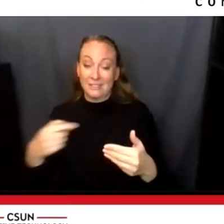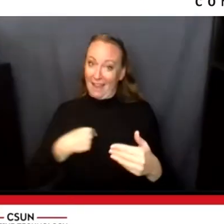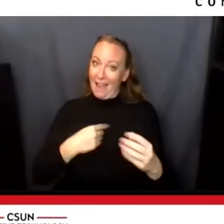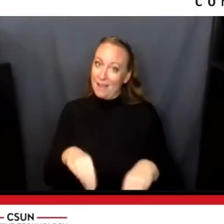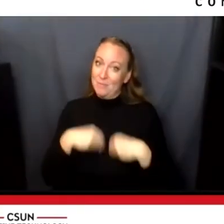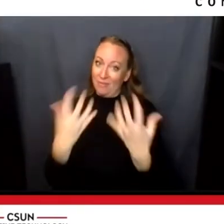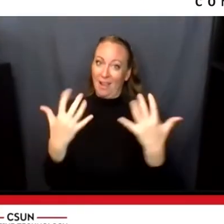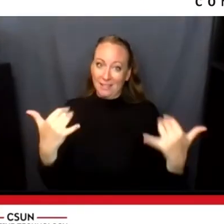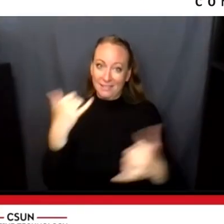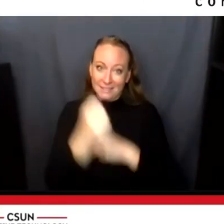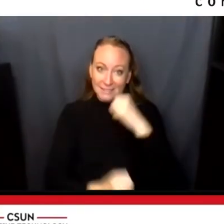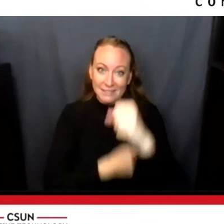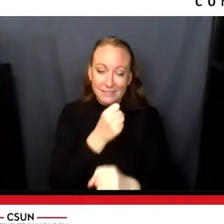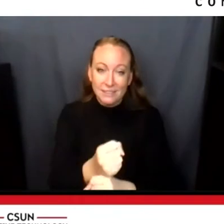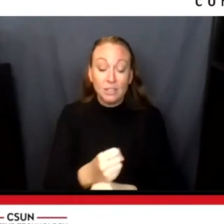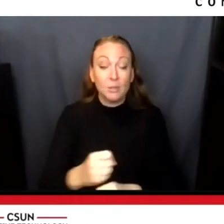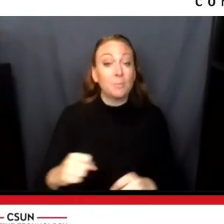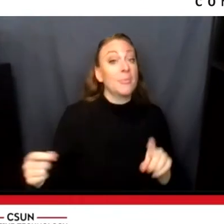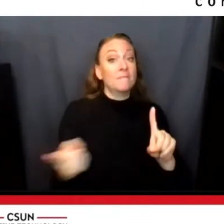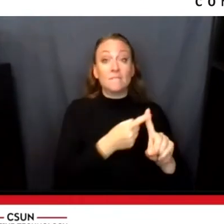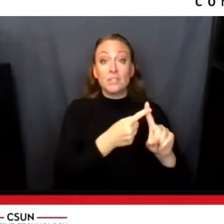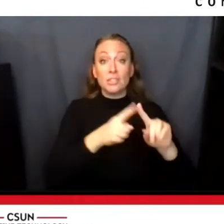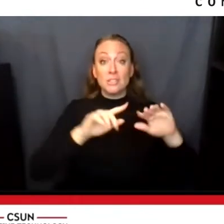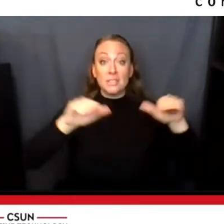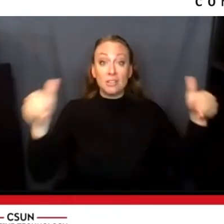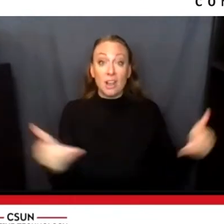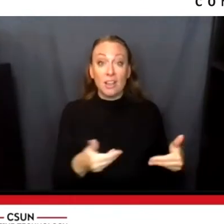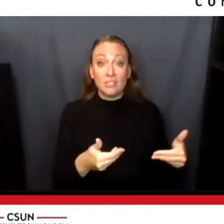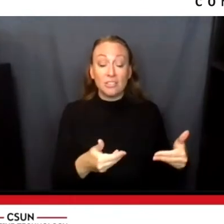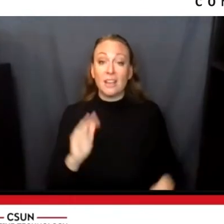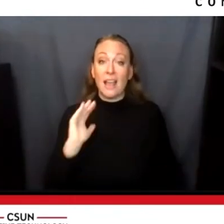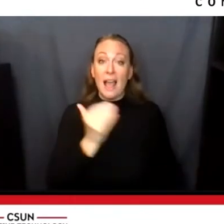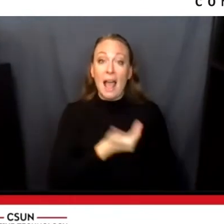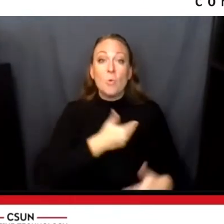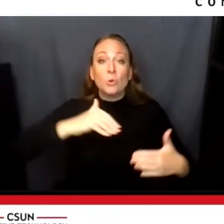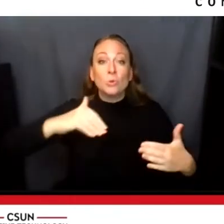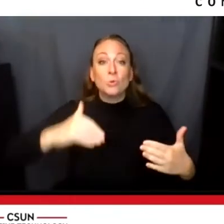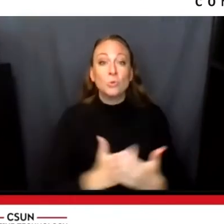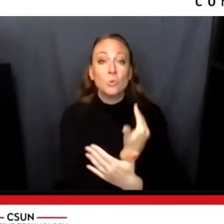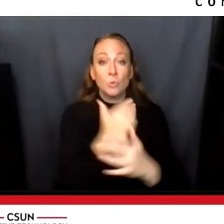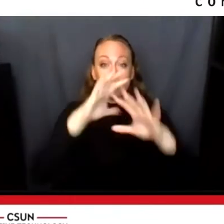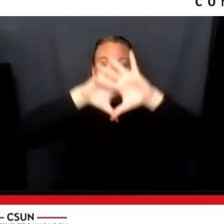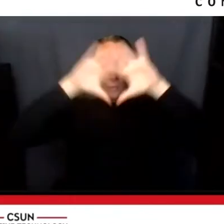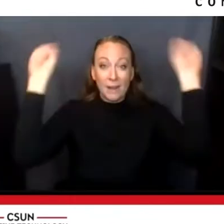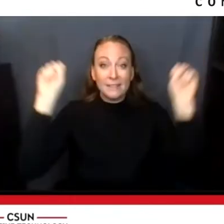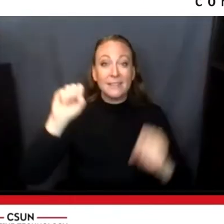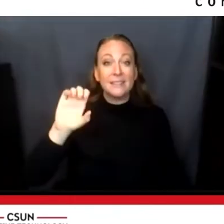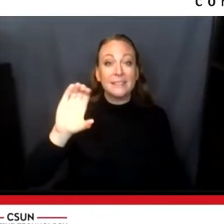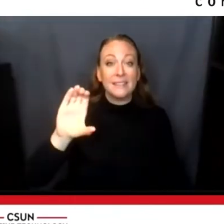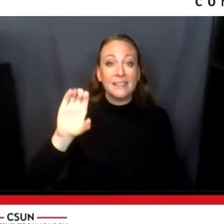The first introduction is of our new President at California State university, Northridge,